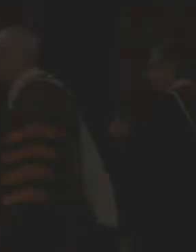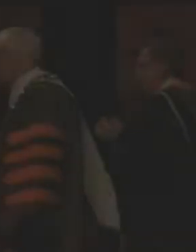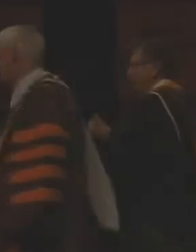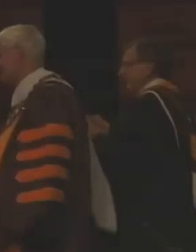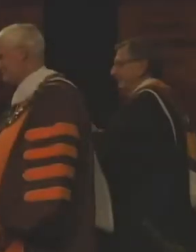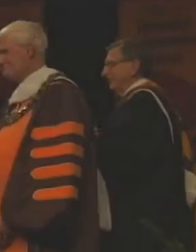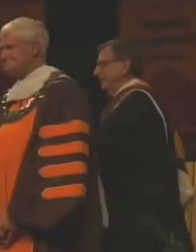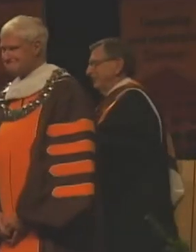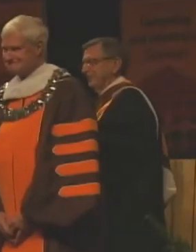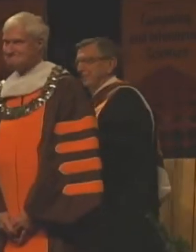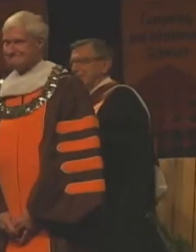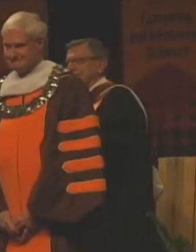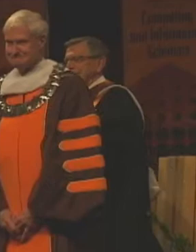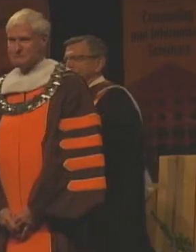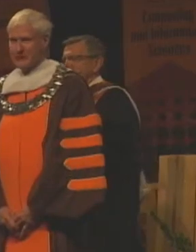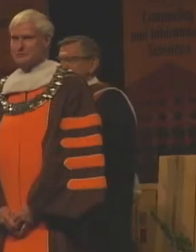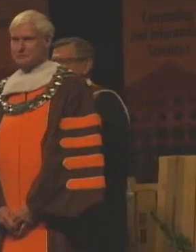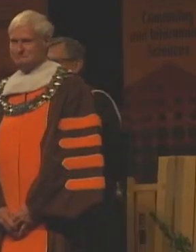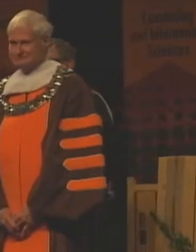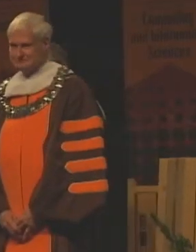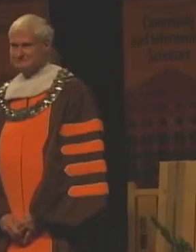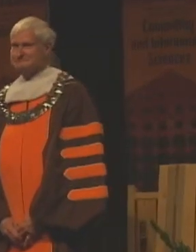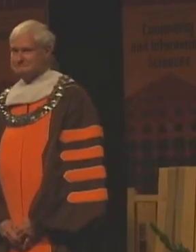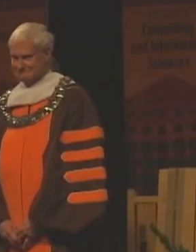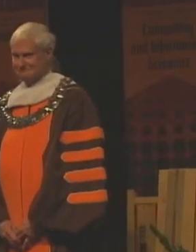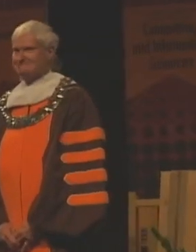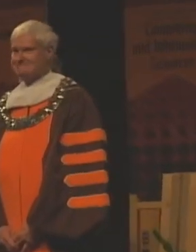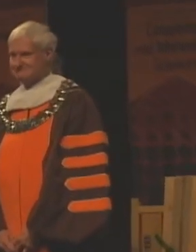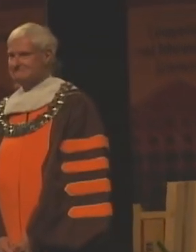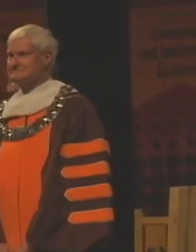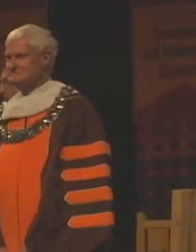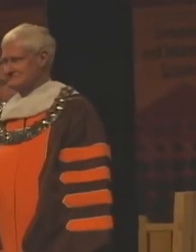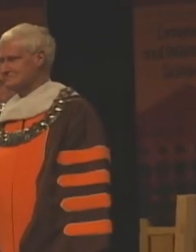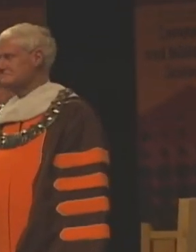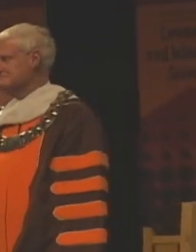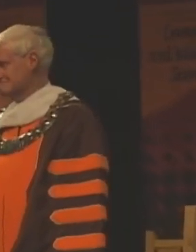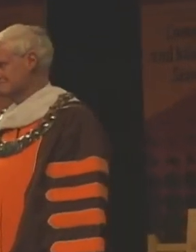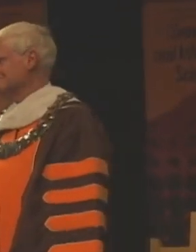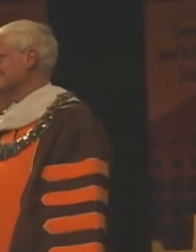It's always impressed me here, even with the president of RIT, you have a business plan.